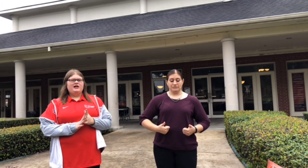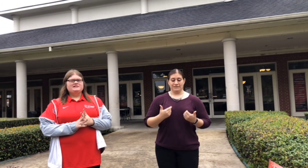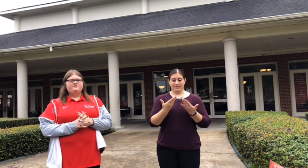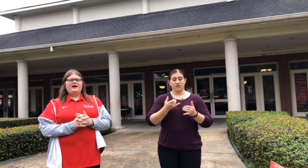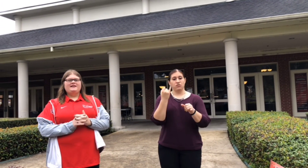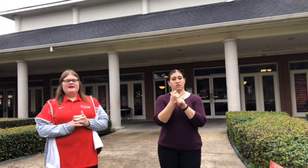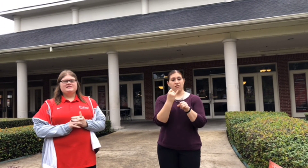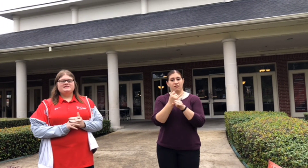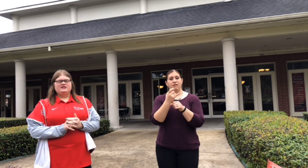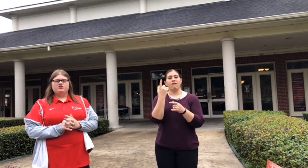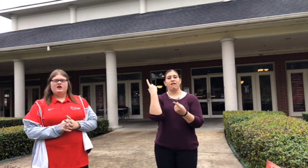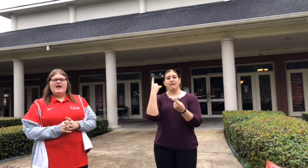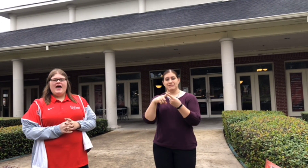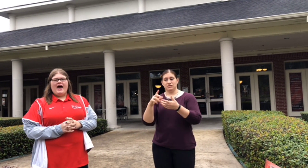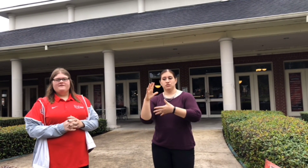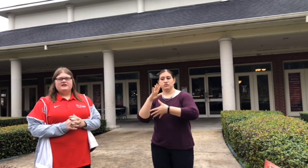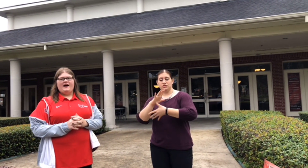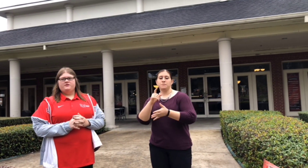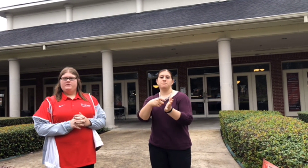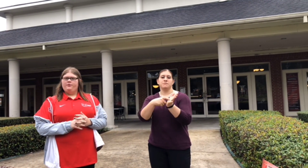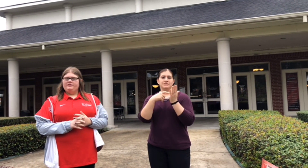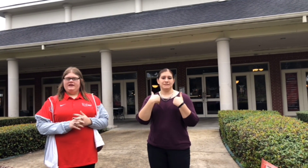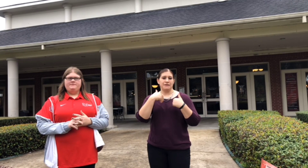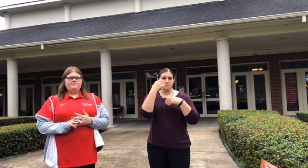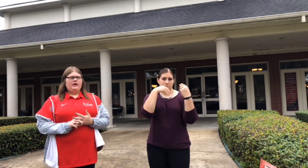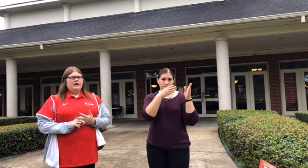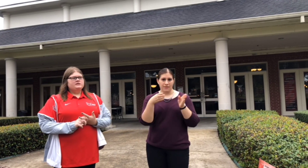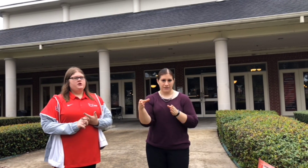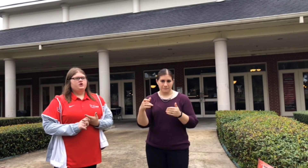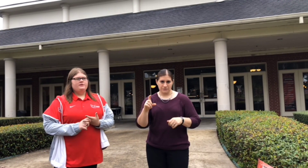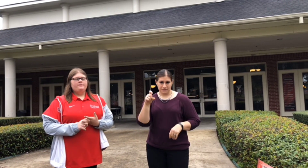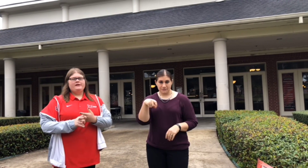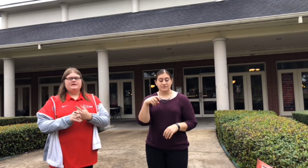they're classified as a senior have to have a meal plan. So, your meal plan is